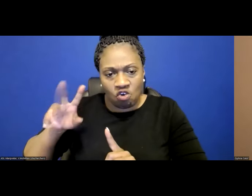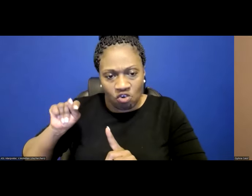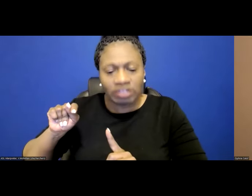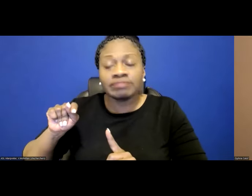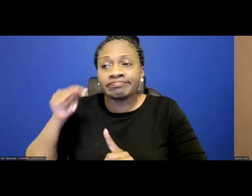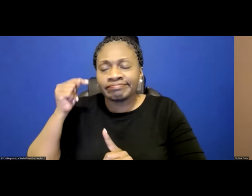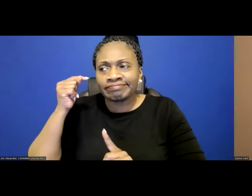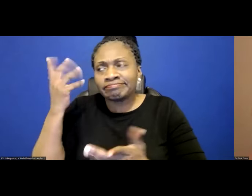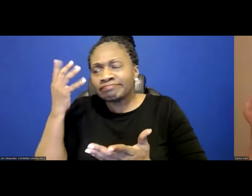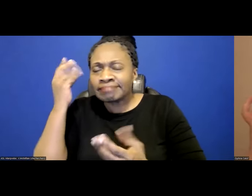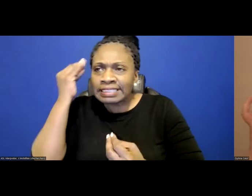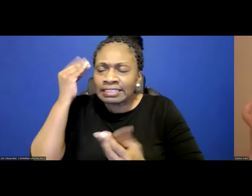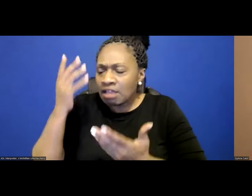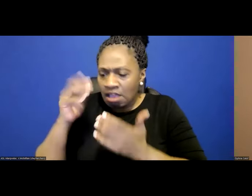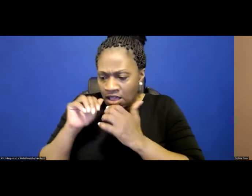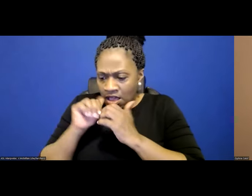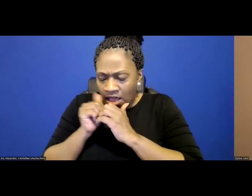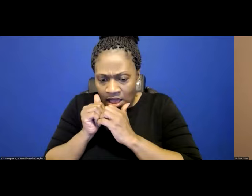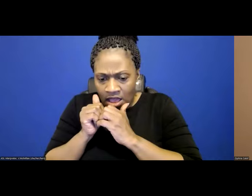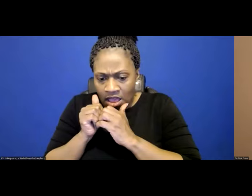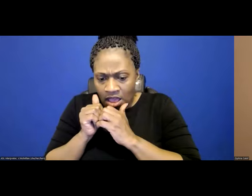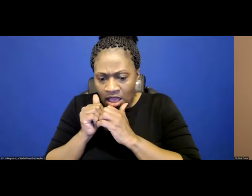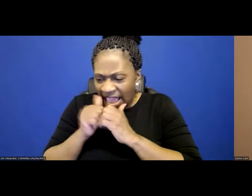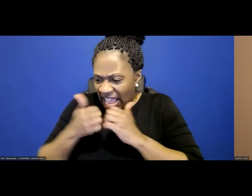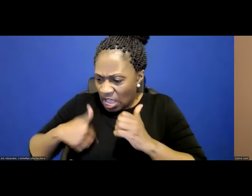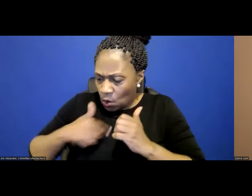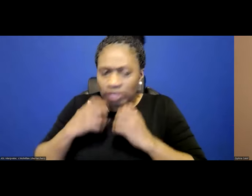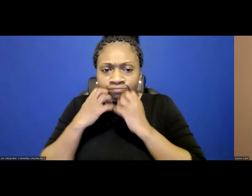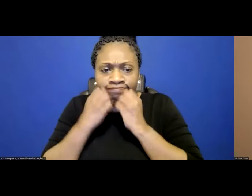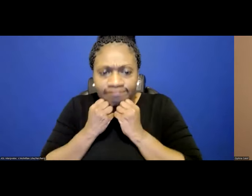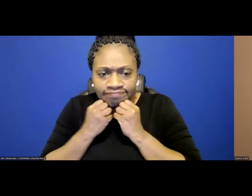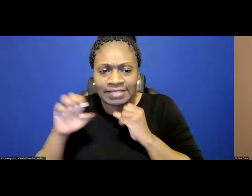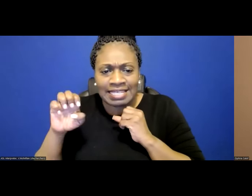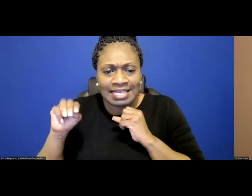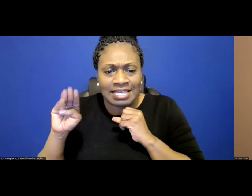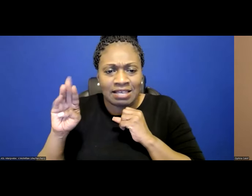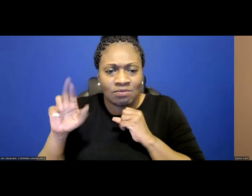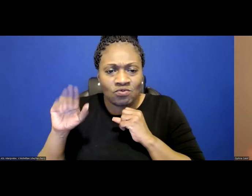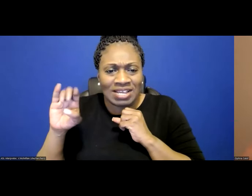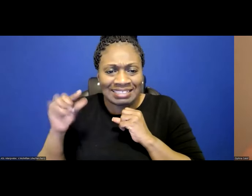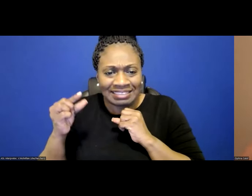of how are we embracing all of the knowledge